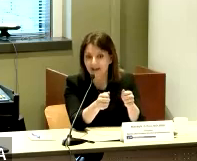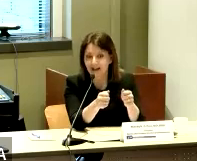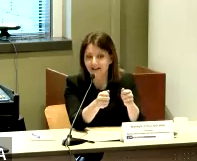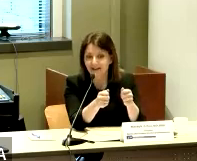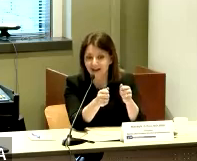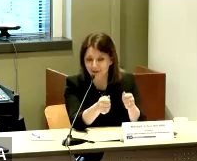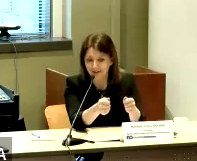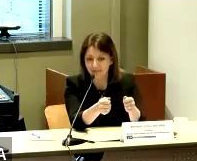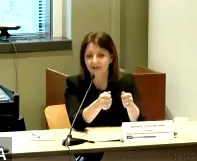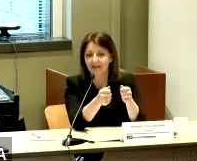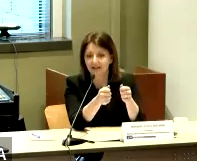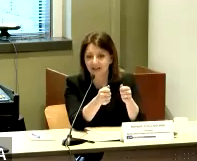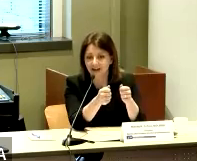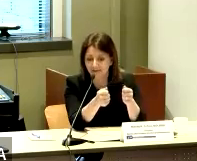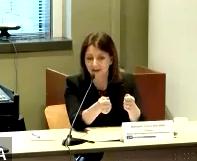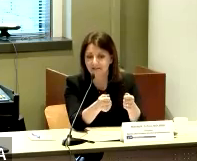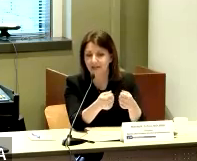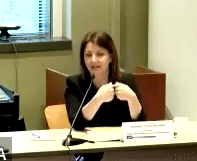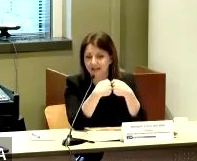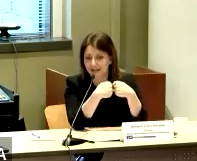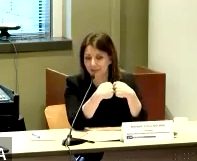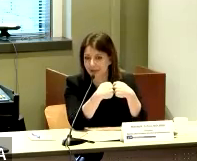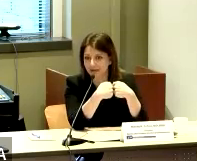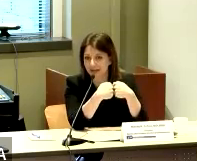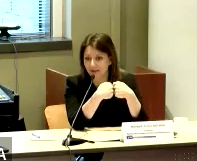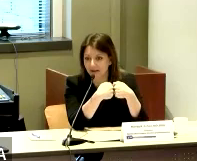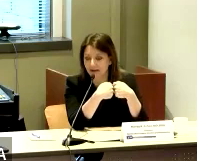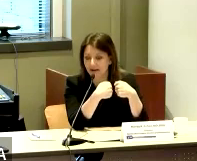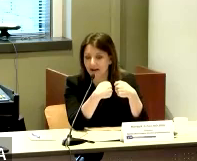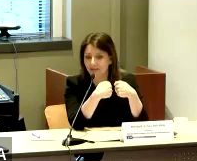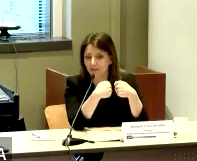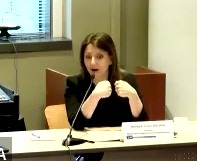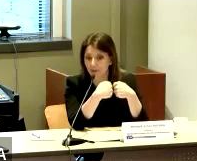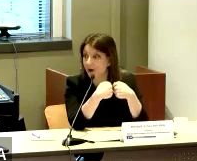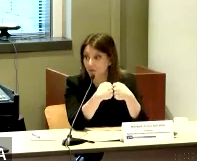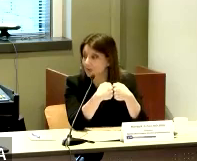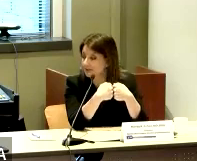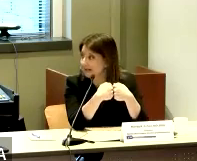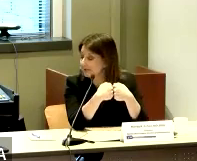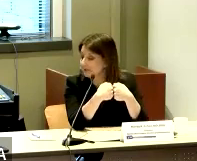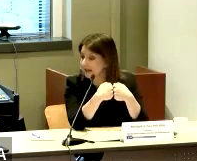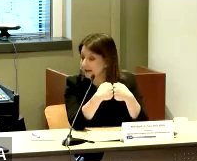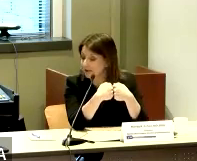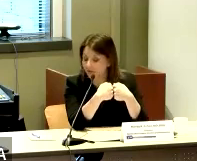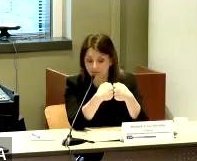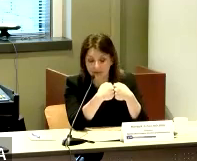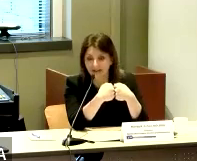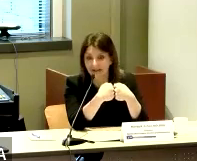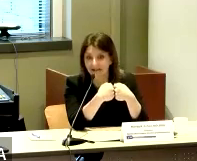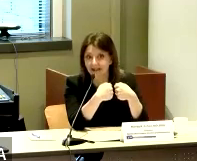that that trust building, that investment is what is keeping our world safe right now. So, it was really exciting to see.